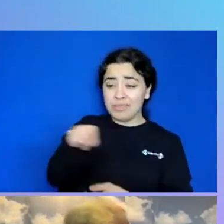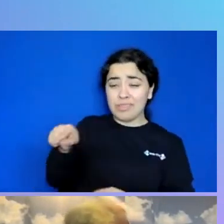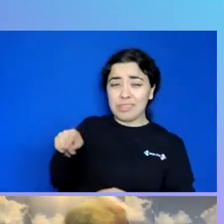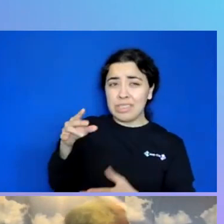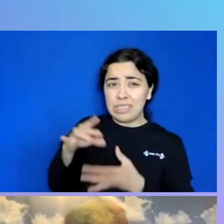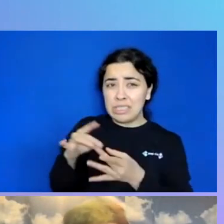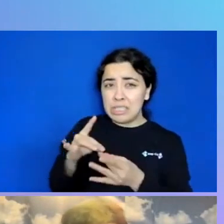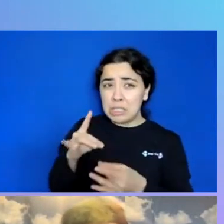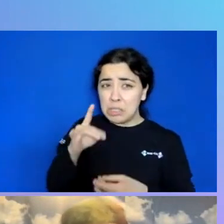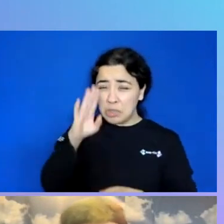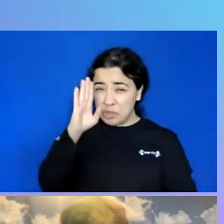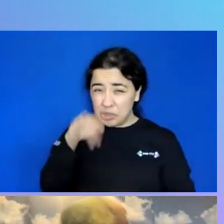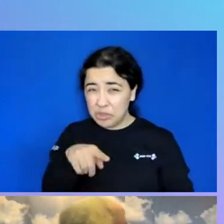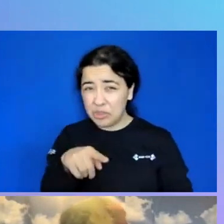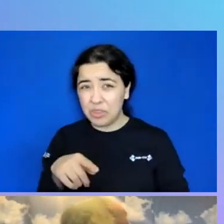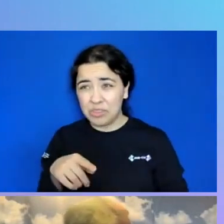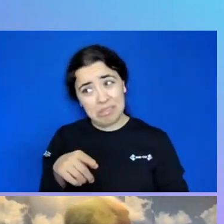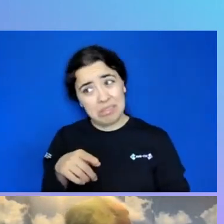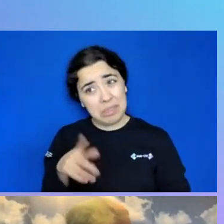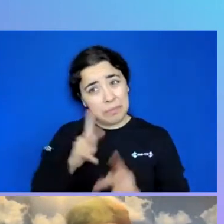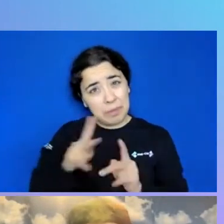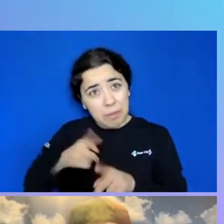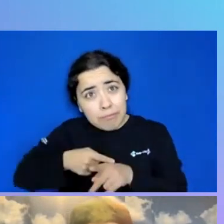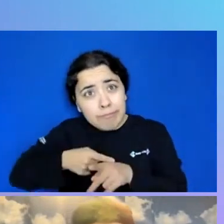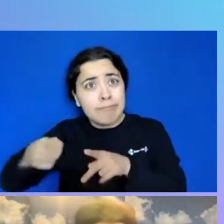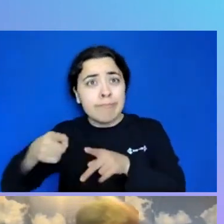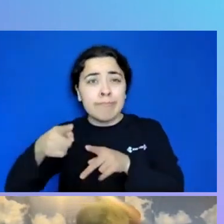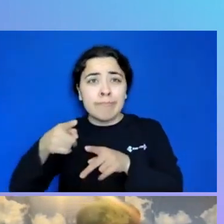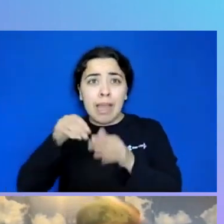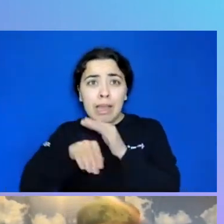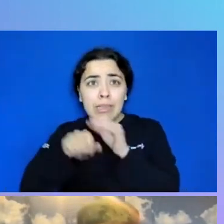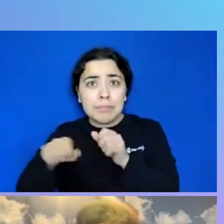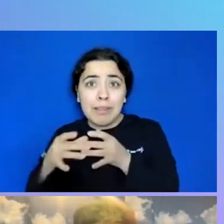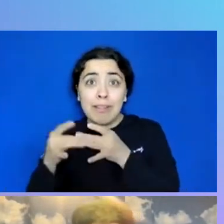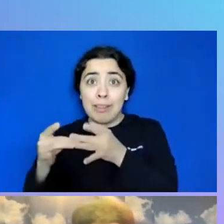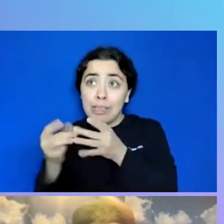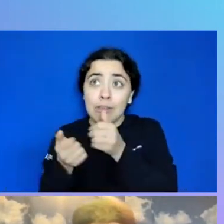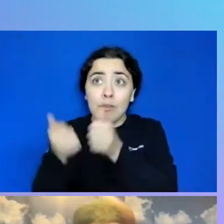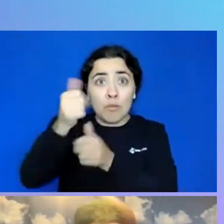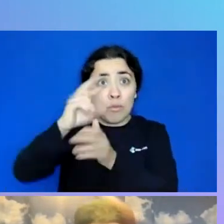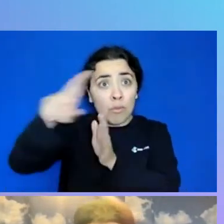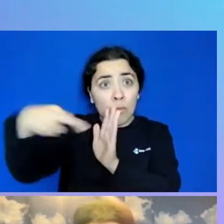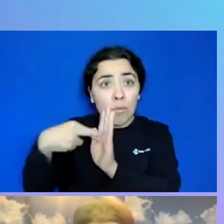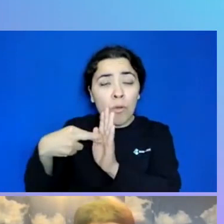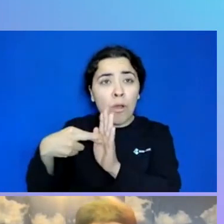that are in accessibility, leadership. And so organizations